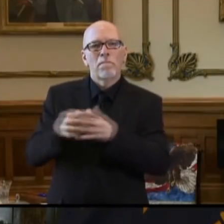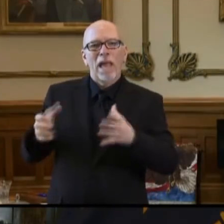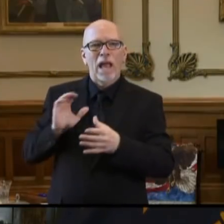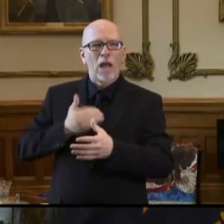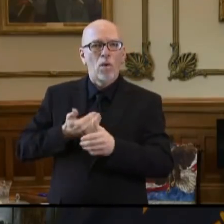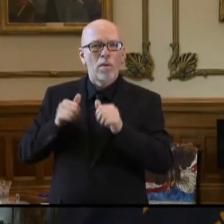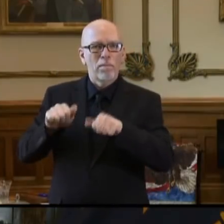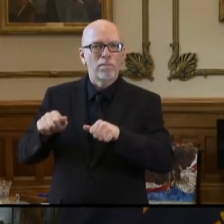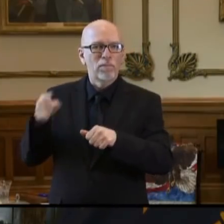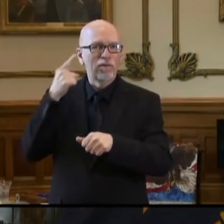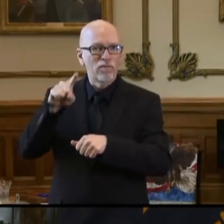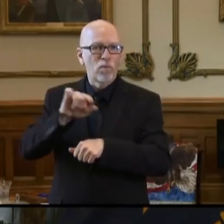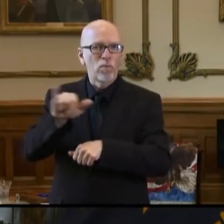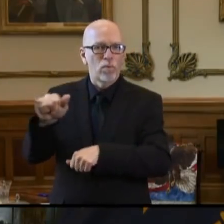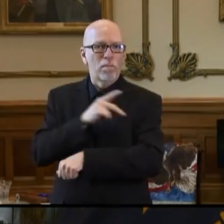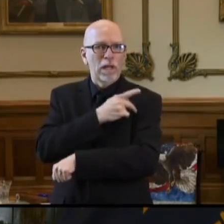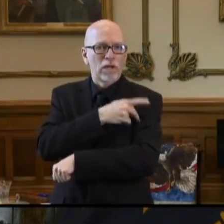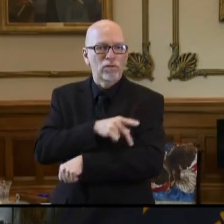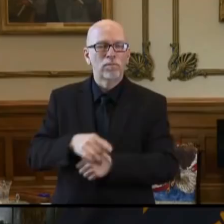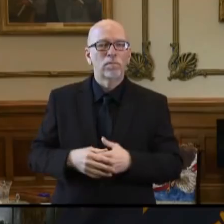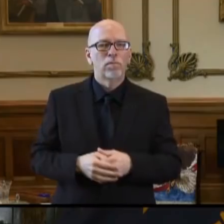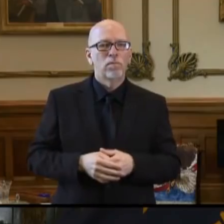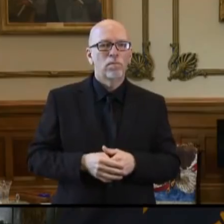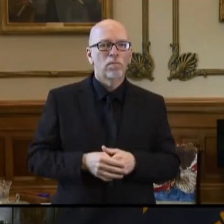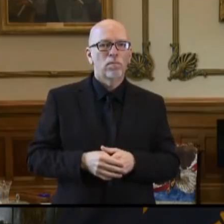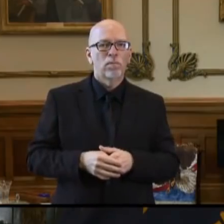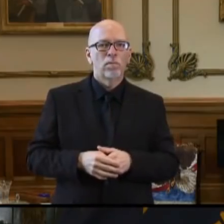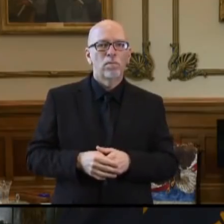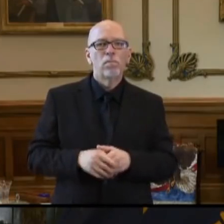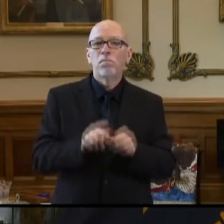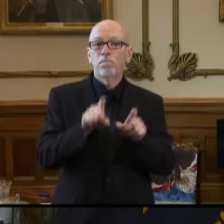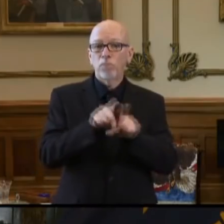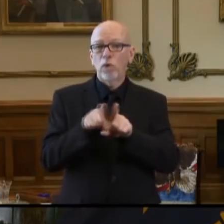THOSE INTO ADULT INTENSIVE CARE SPACES AND REALLY EXPAND OUR